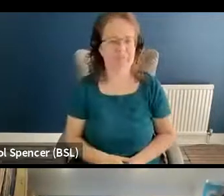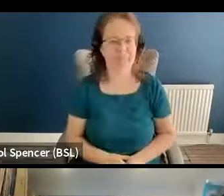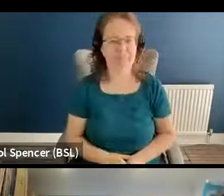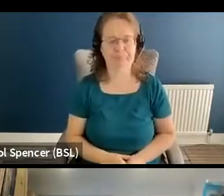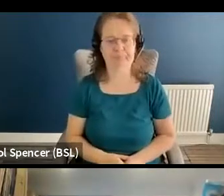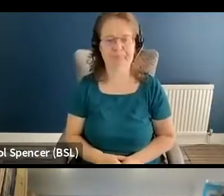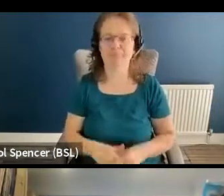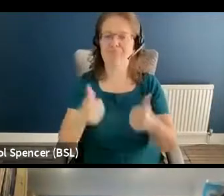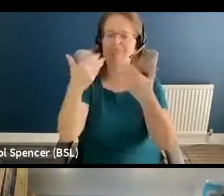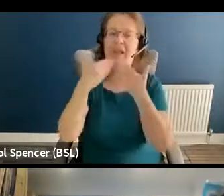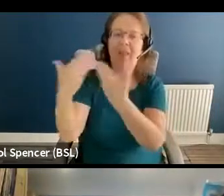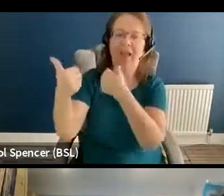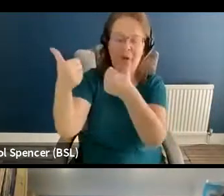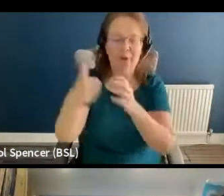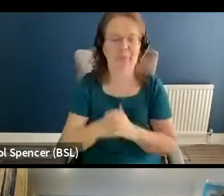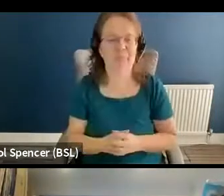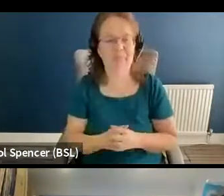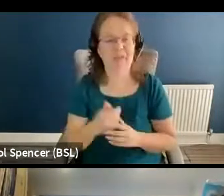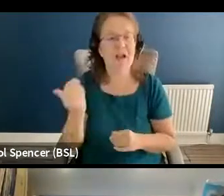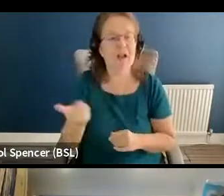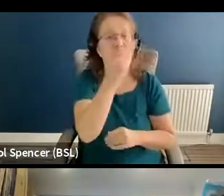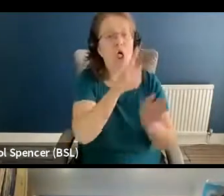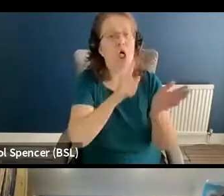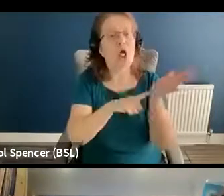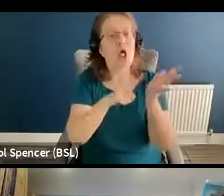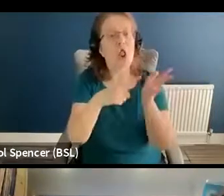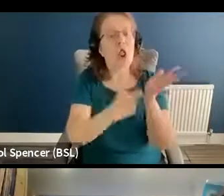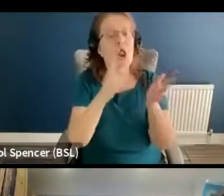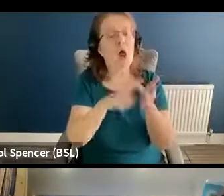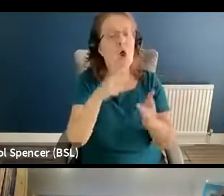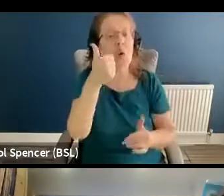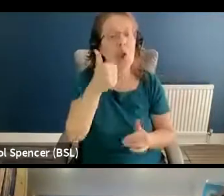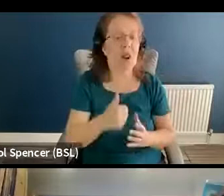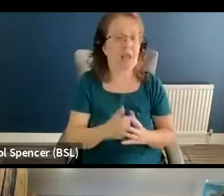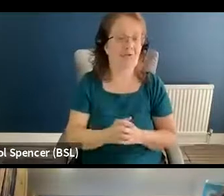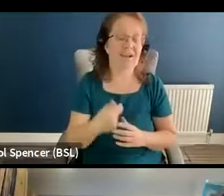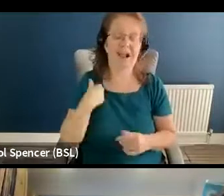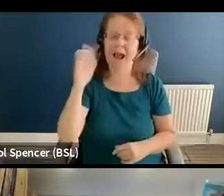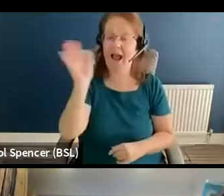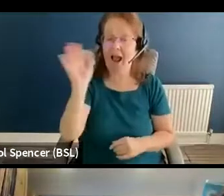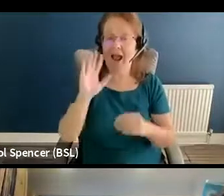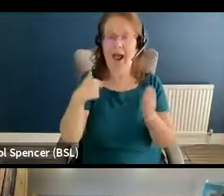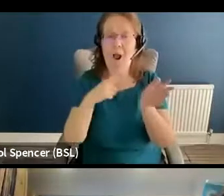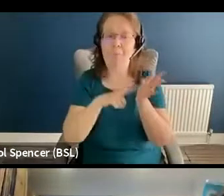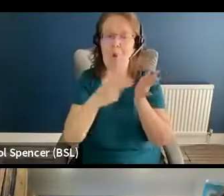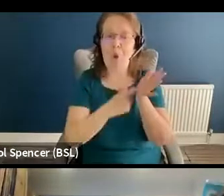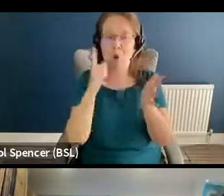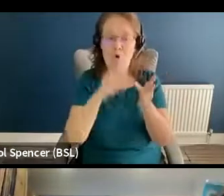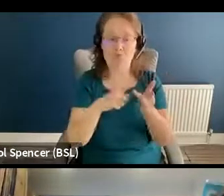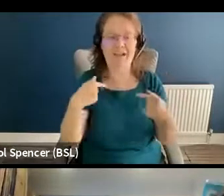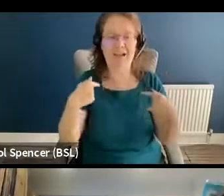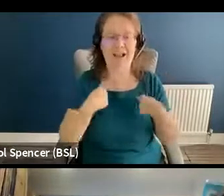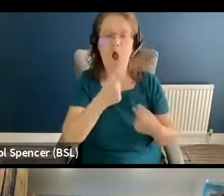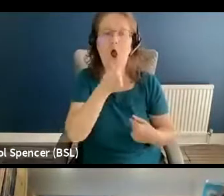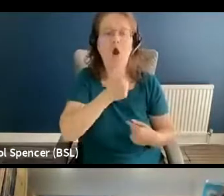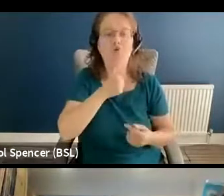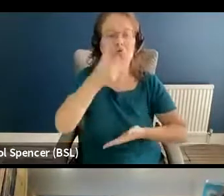Thanks Mike. Lori, over to you. Hello, I'm Lori. I work as a user experience evaluator